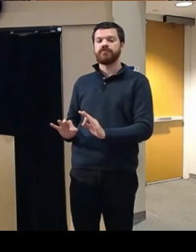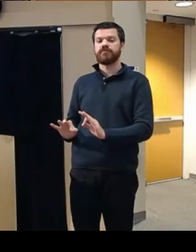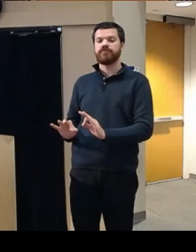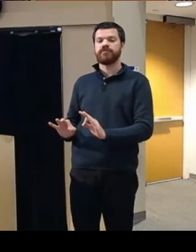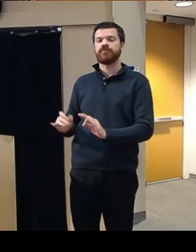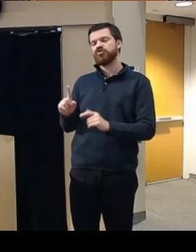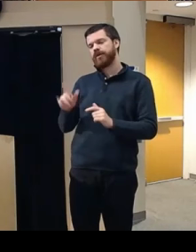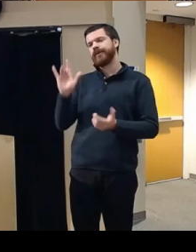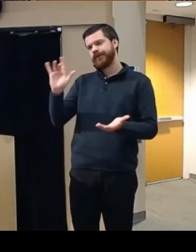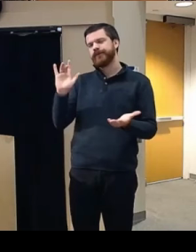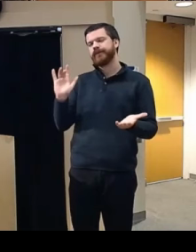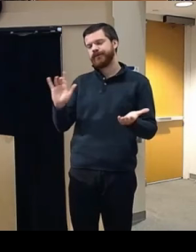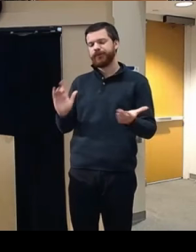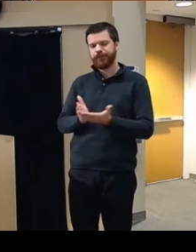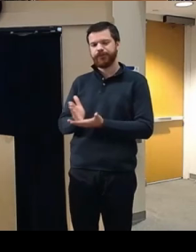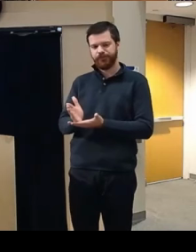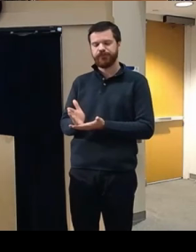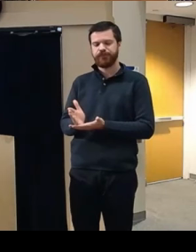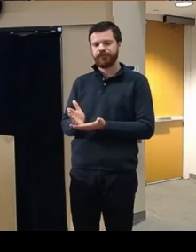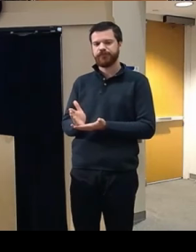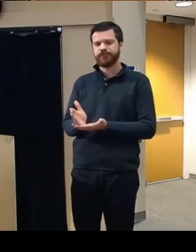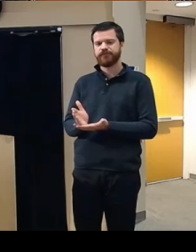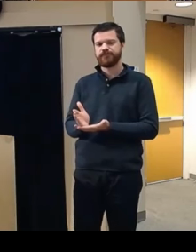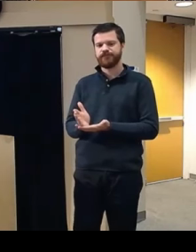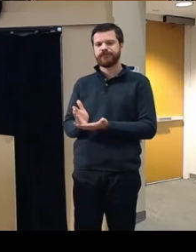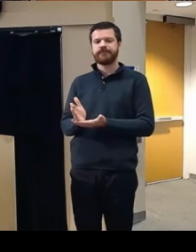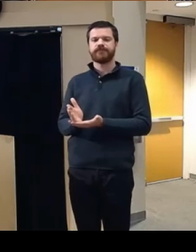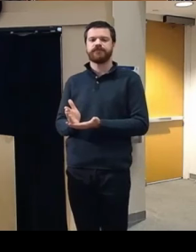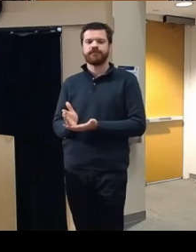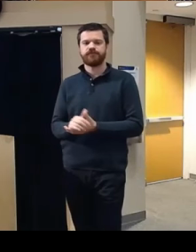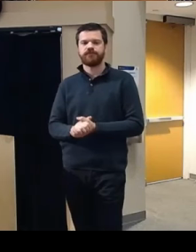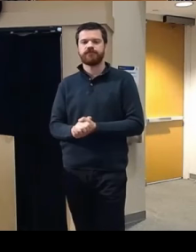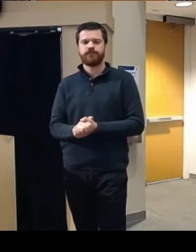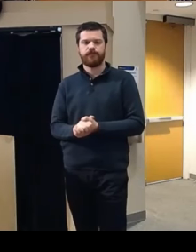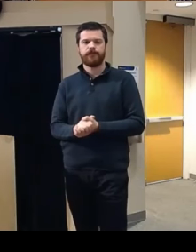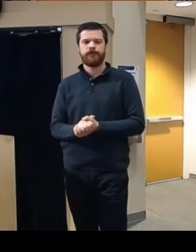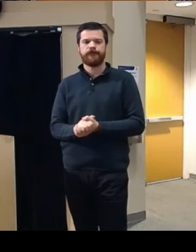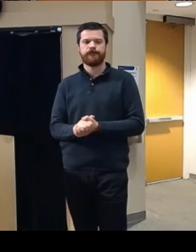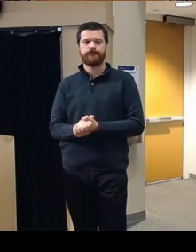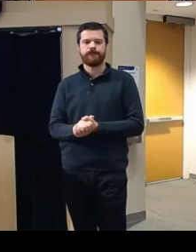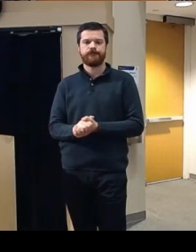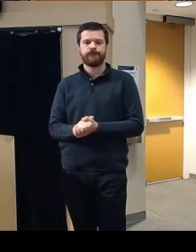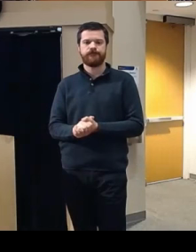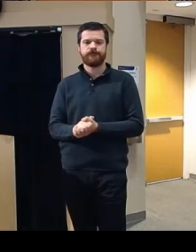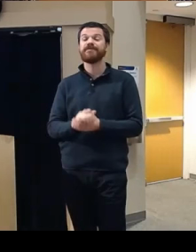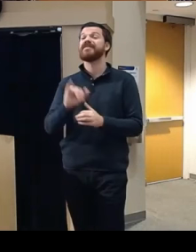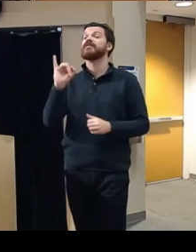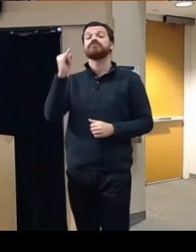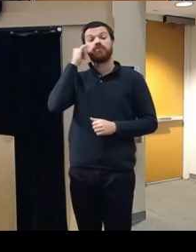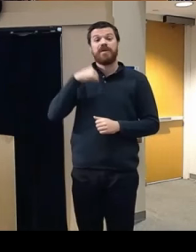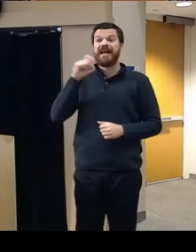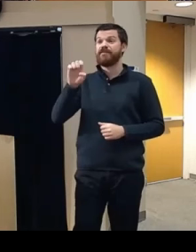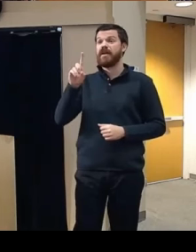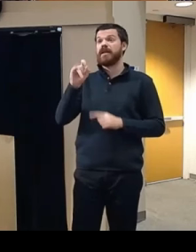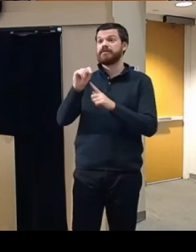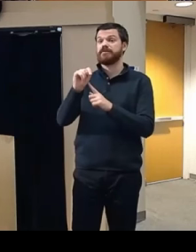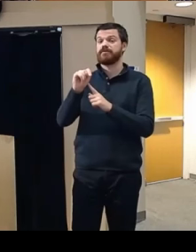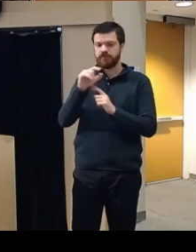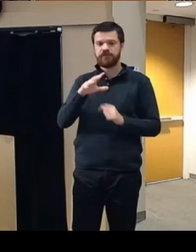through if I did need to edit this in any way there is a button down here to create an